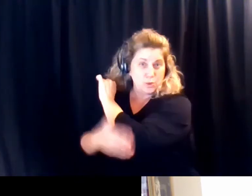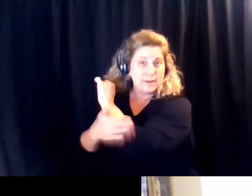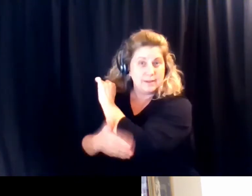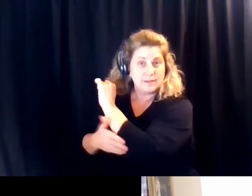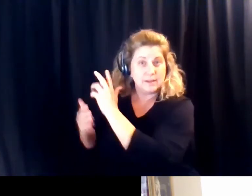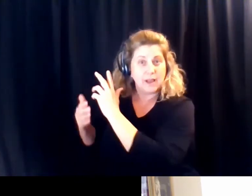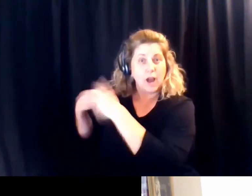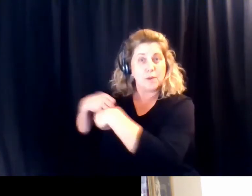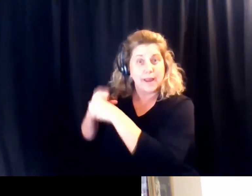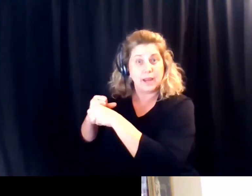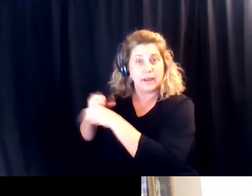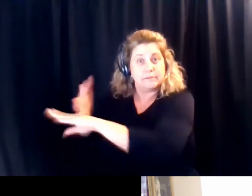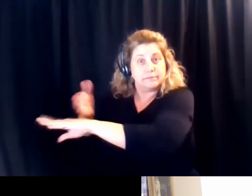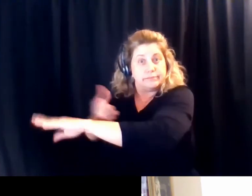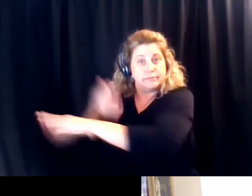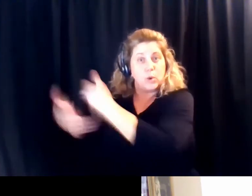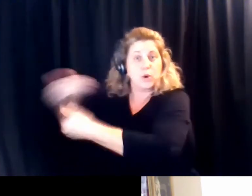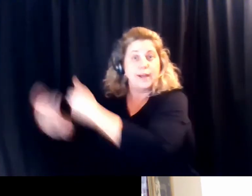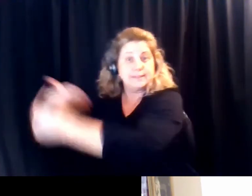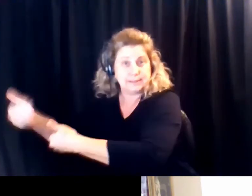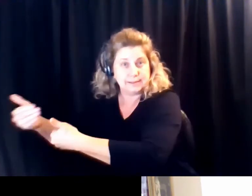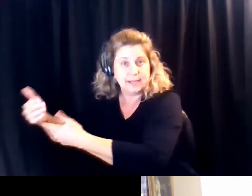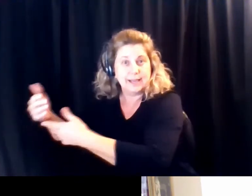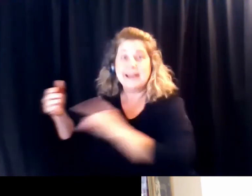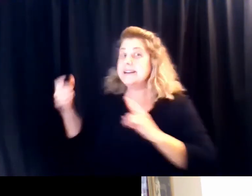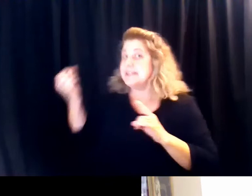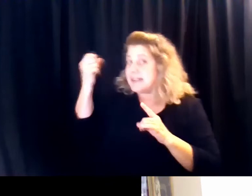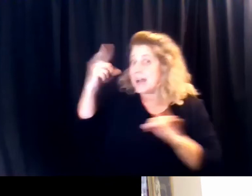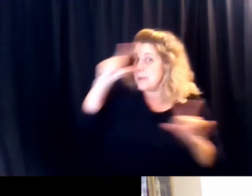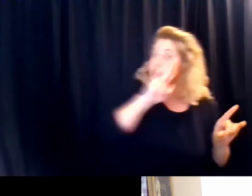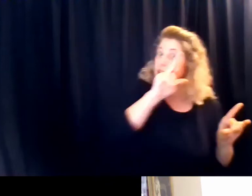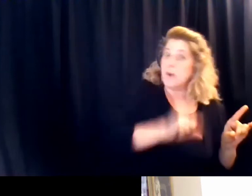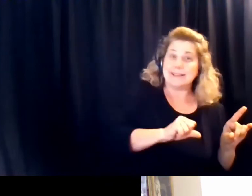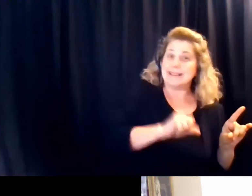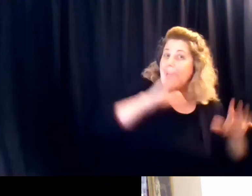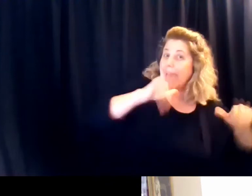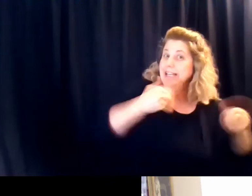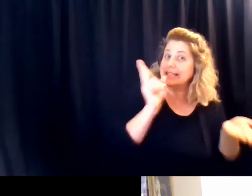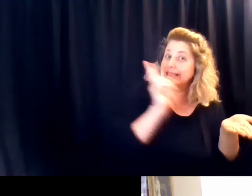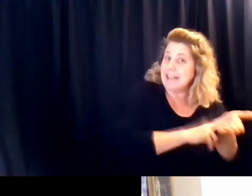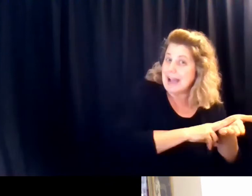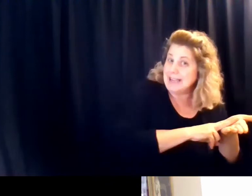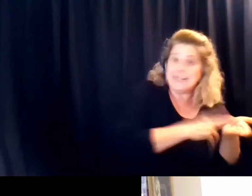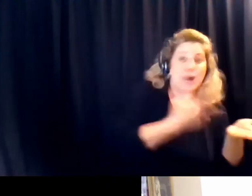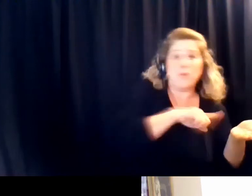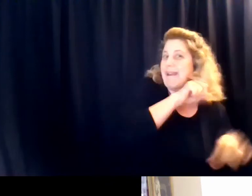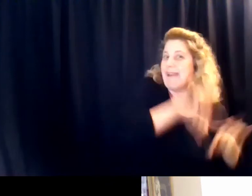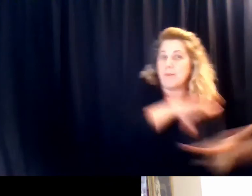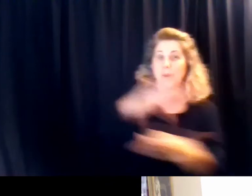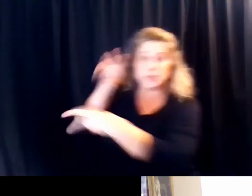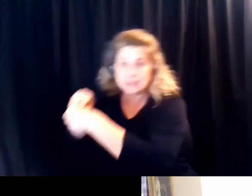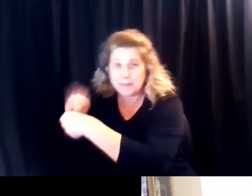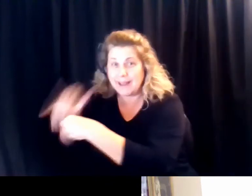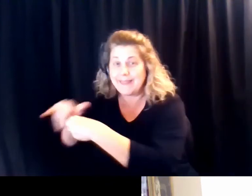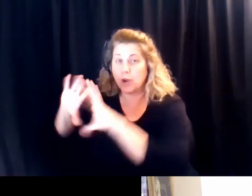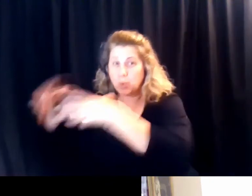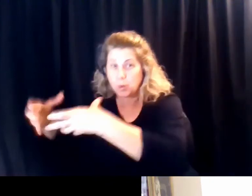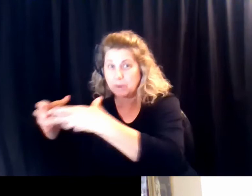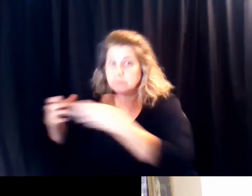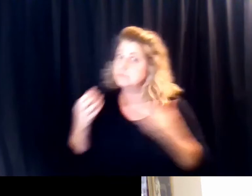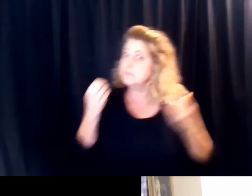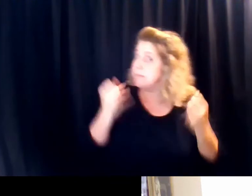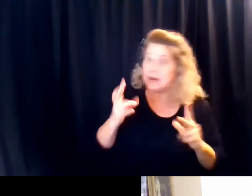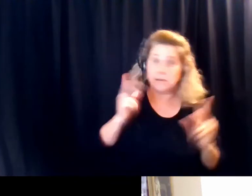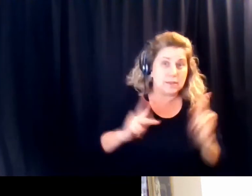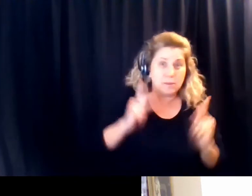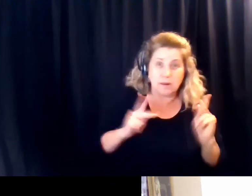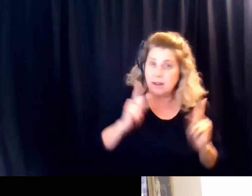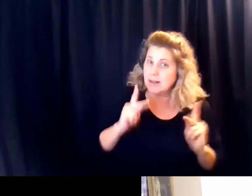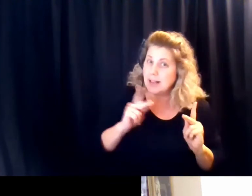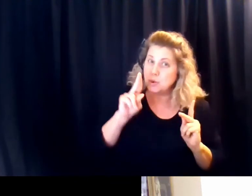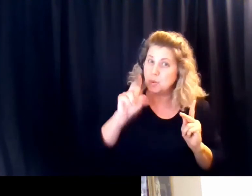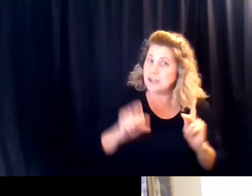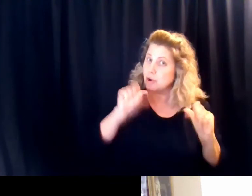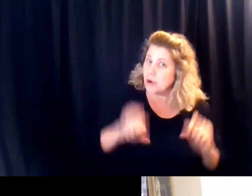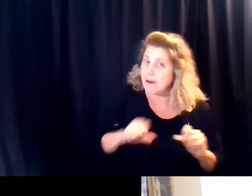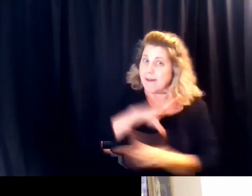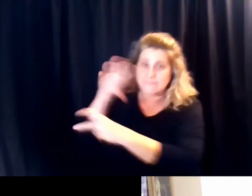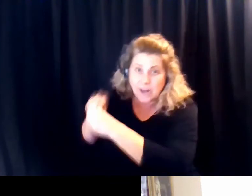Judith Heumann: So we had hearings on the Senate side, it went for a vote. And unfortunately, it was like five votes shy, in spite of the fact that we're like seven